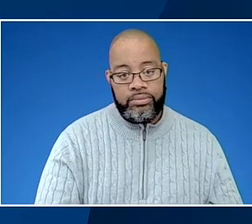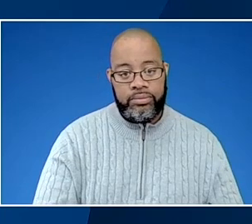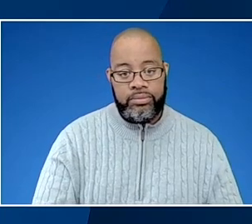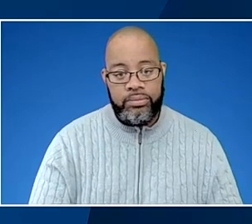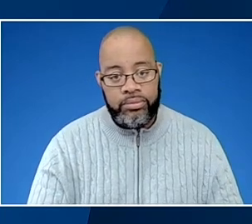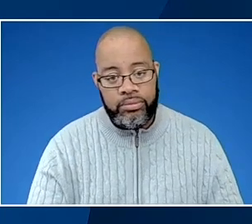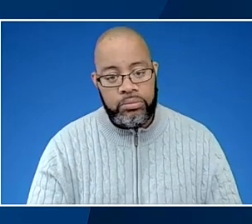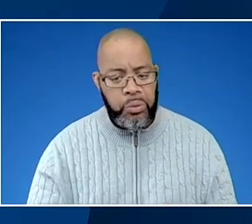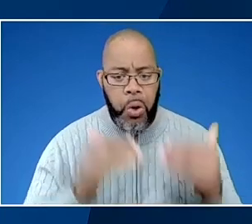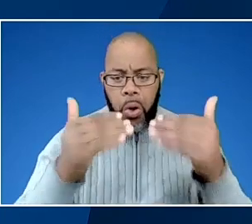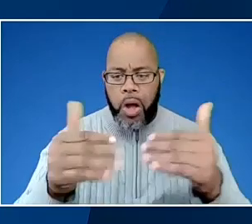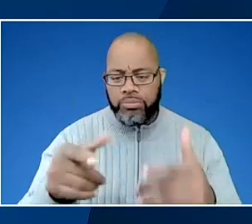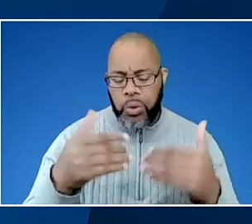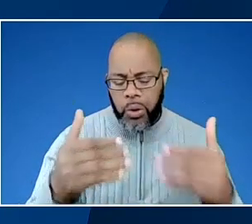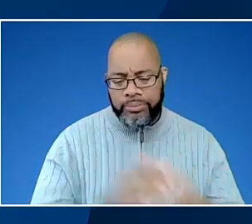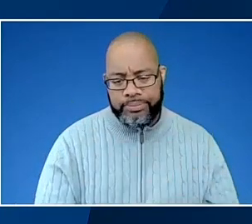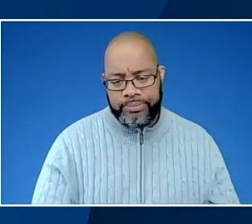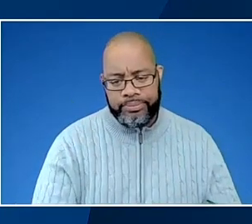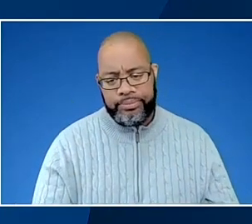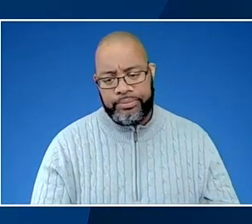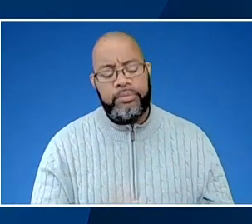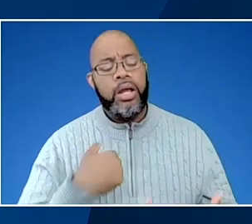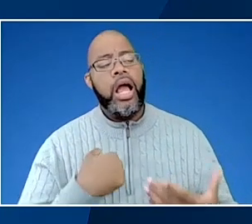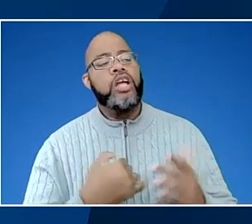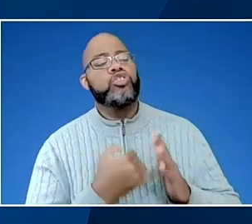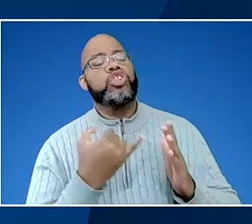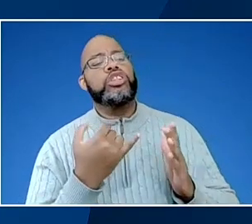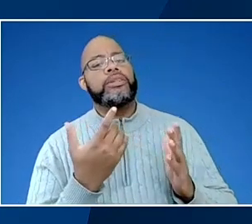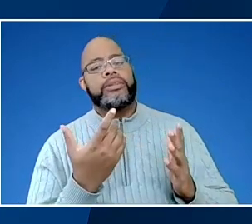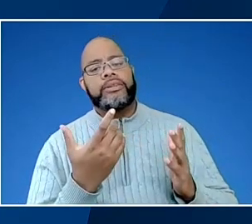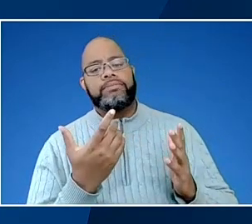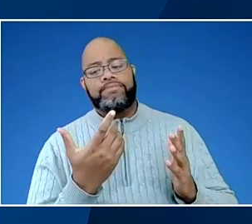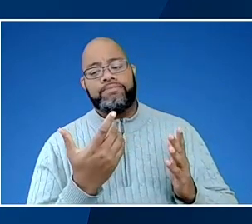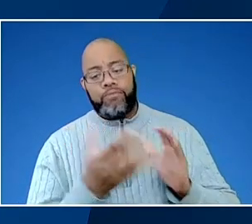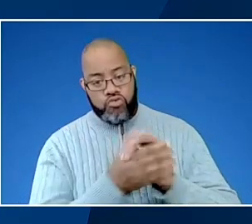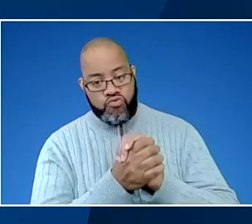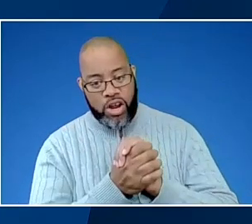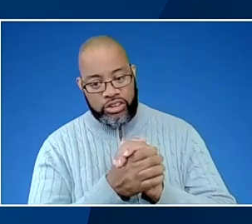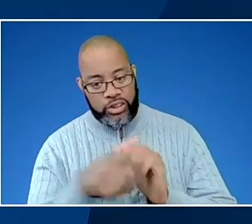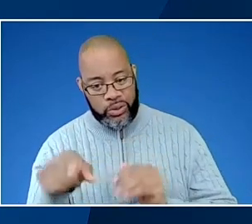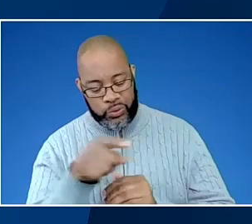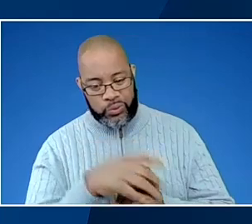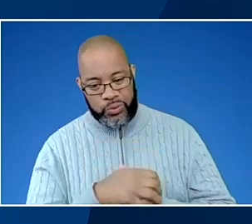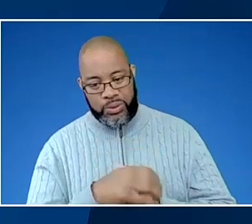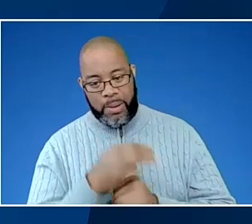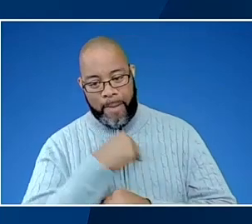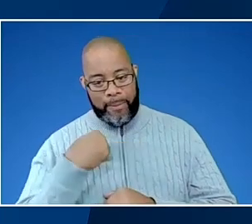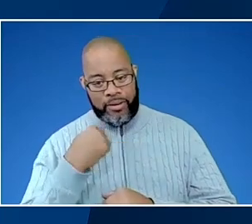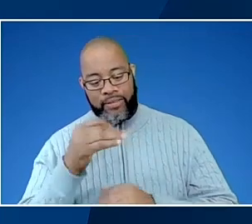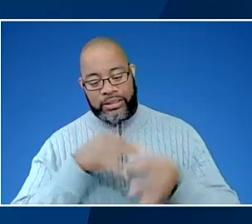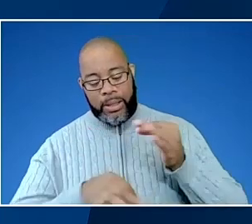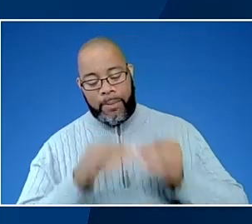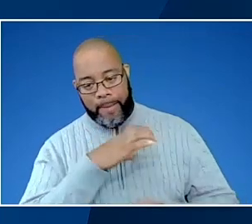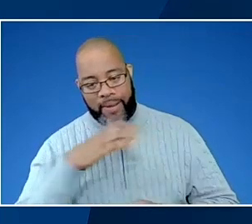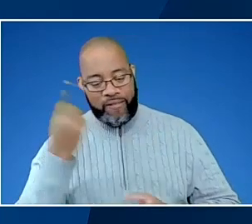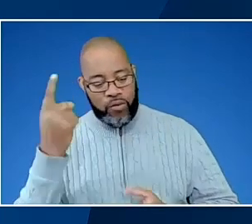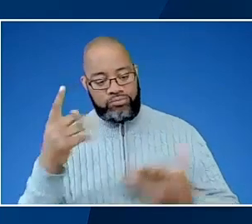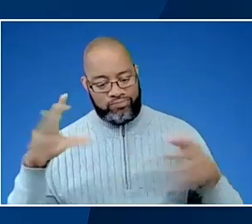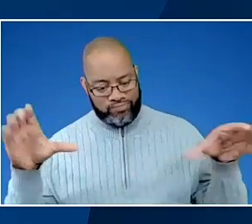Okay. Well, I was just going to congratulate you, the members of the subcommittee for coming together with a